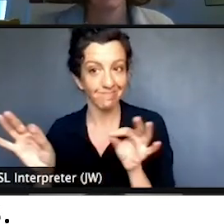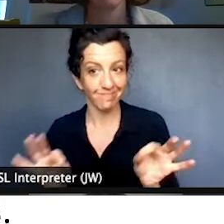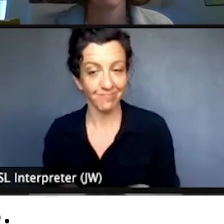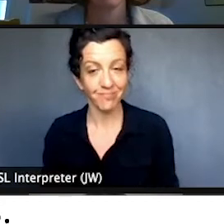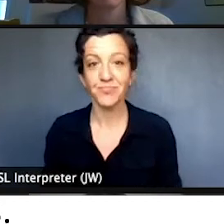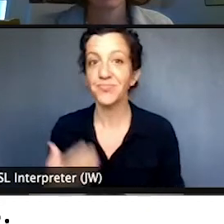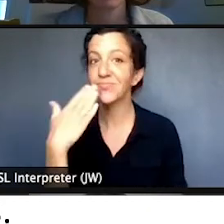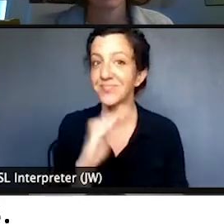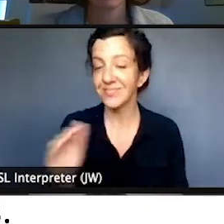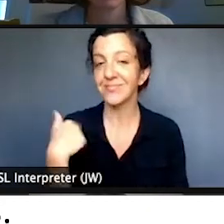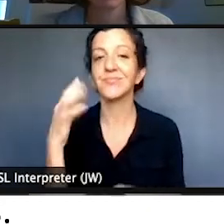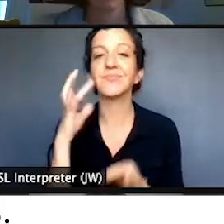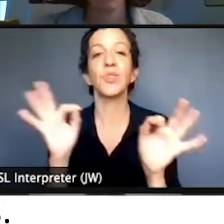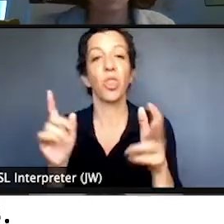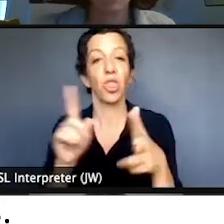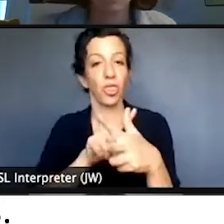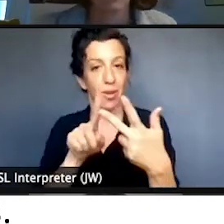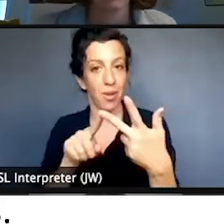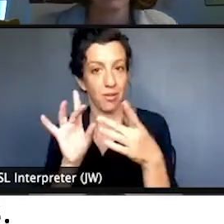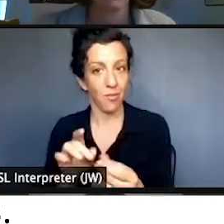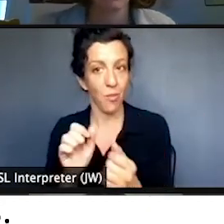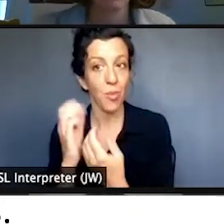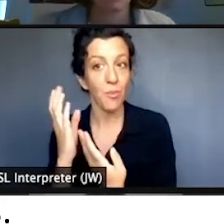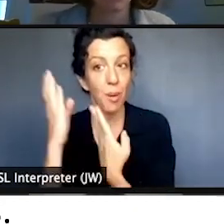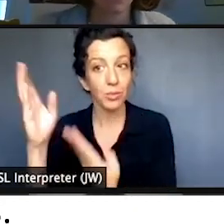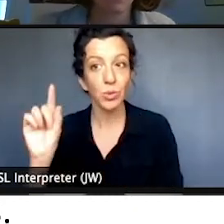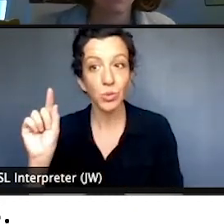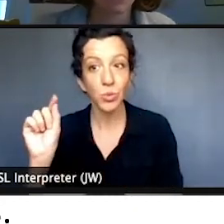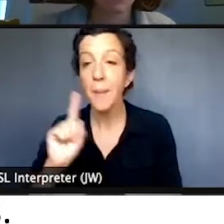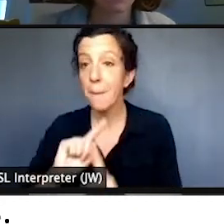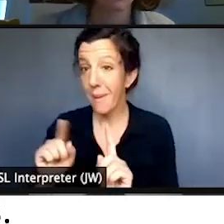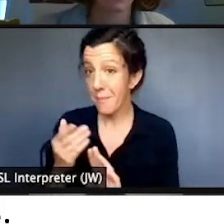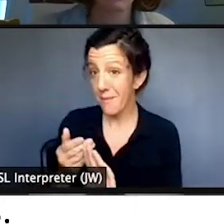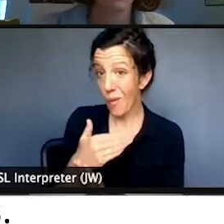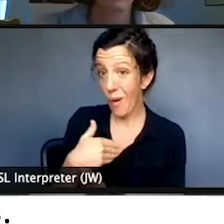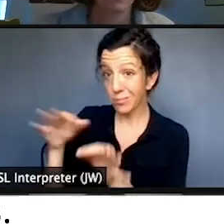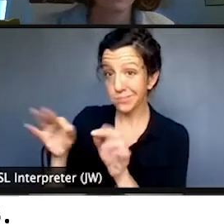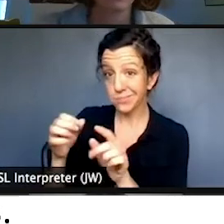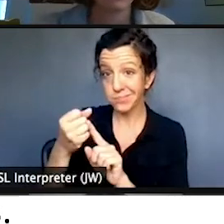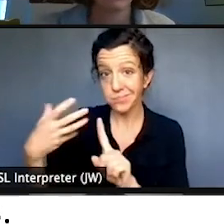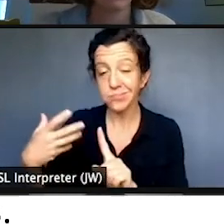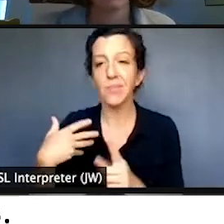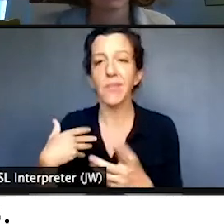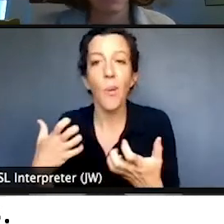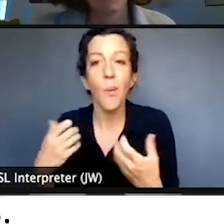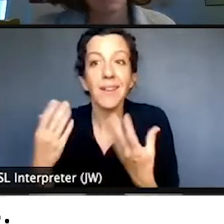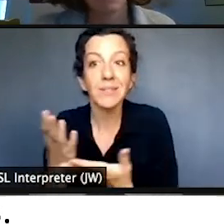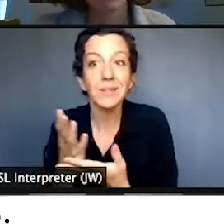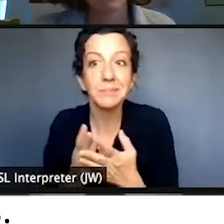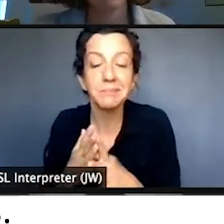And those situations are, one, if the individual has prior convictions for certain theft-related crimes and steals more